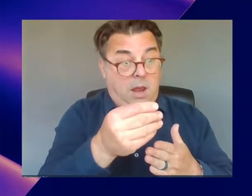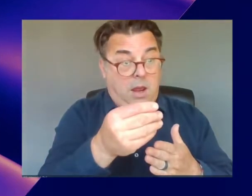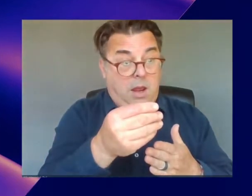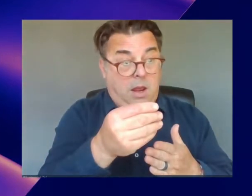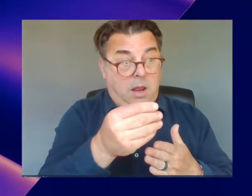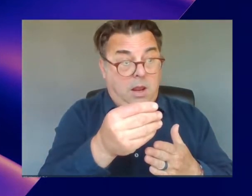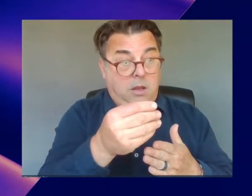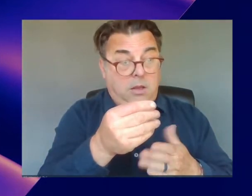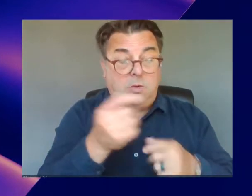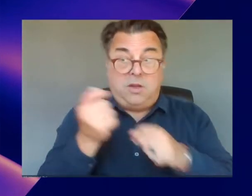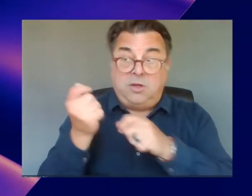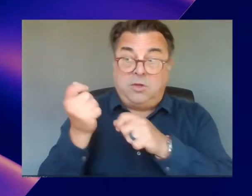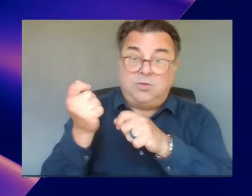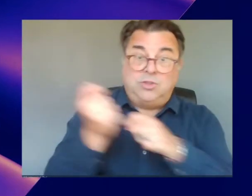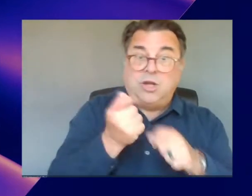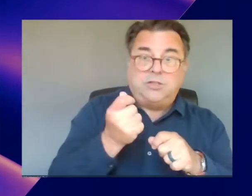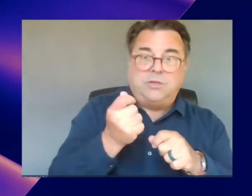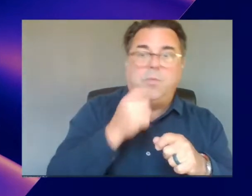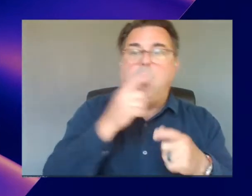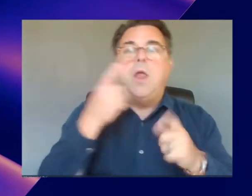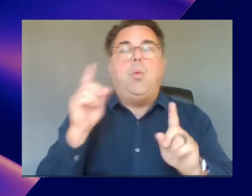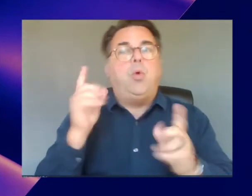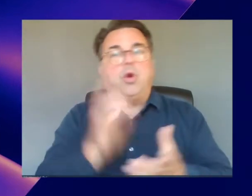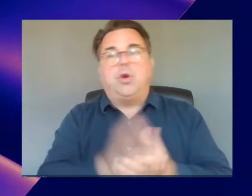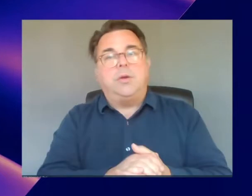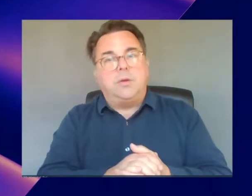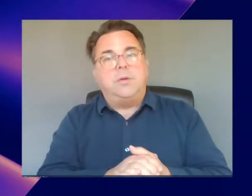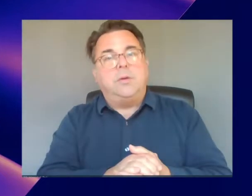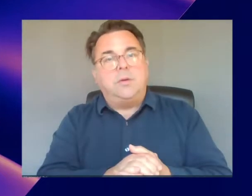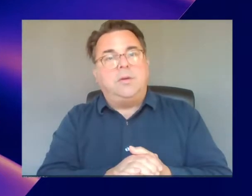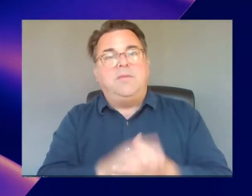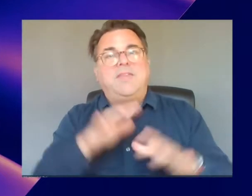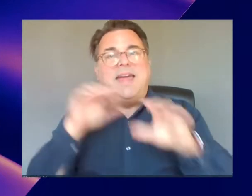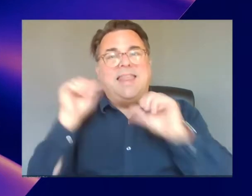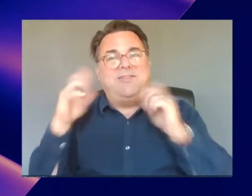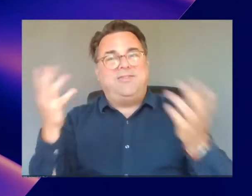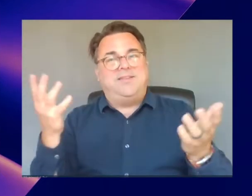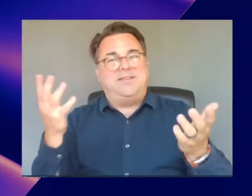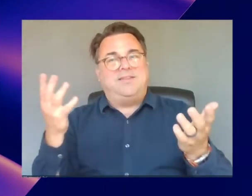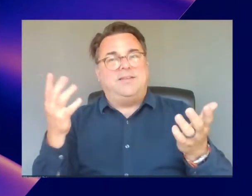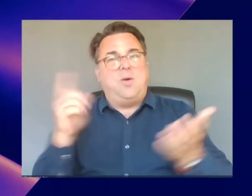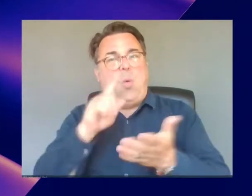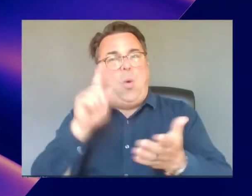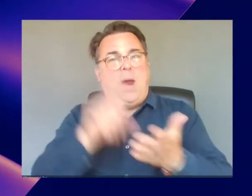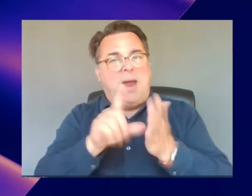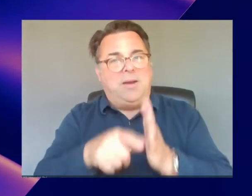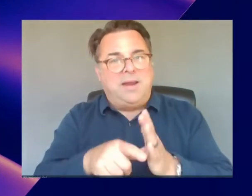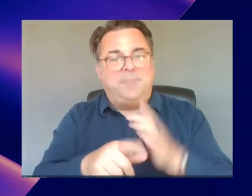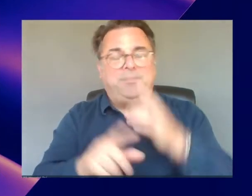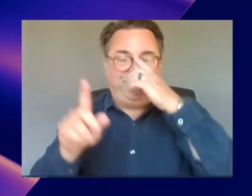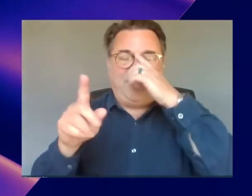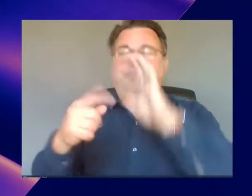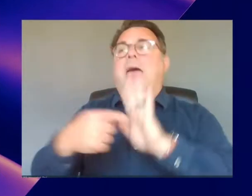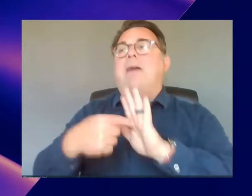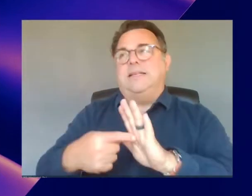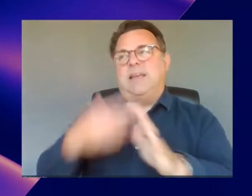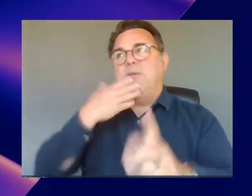Yes- - It's not gonna work, like- Oh, yeah- - Yeah. They've already left an hour later, right? I'll give you an example. That's a very good point, right?